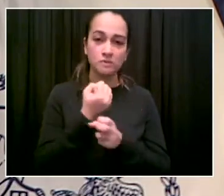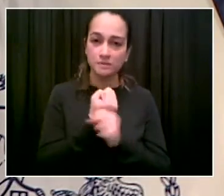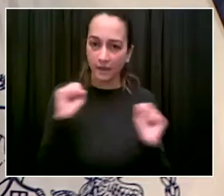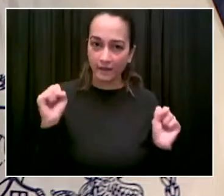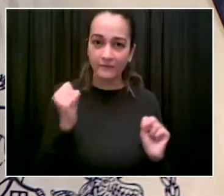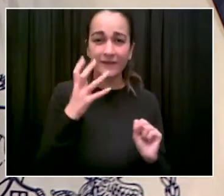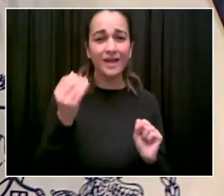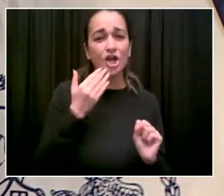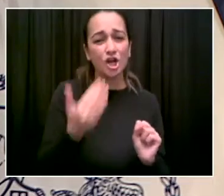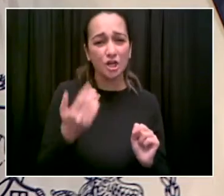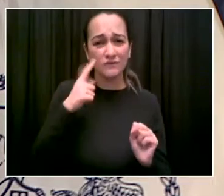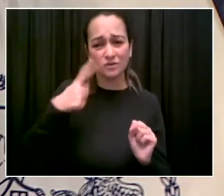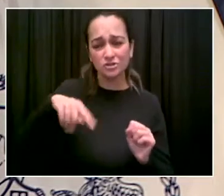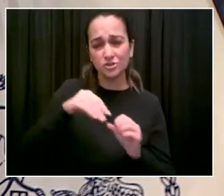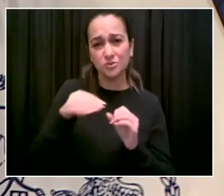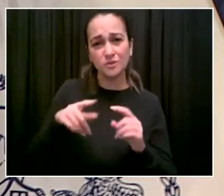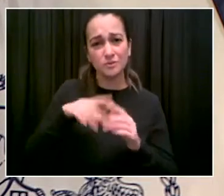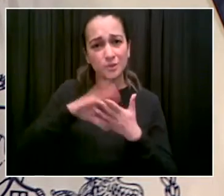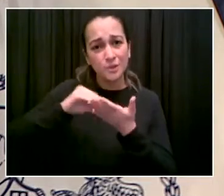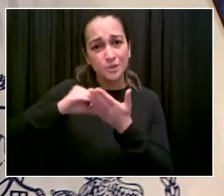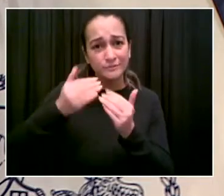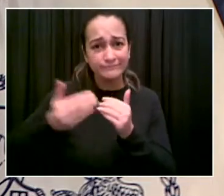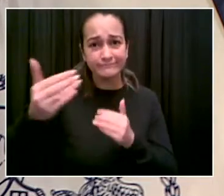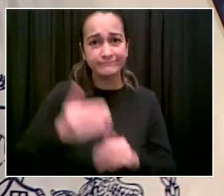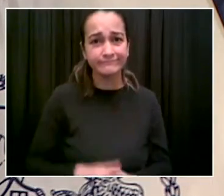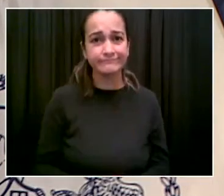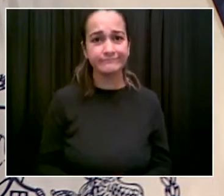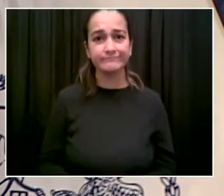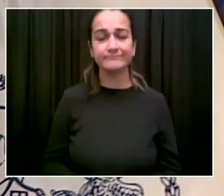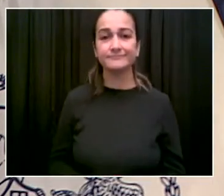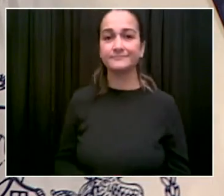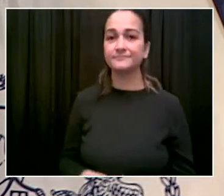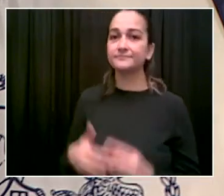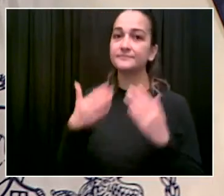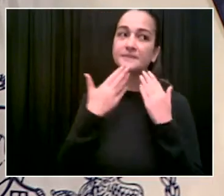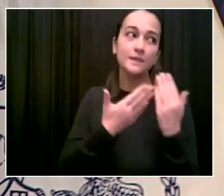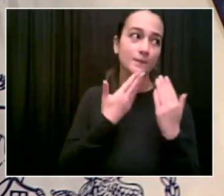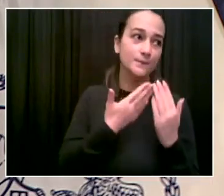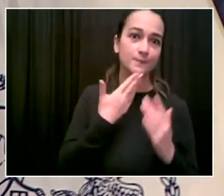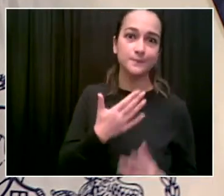IS NEEDED. I FEEL VERY CONFIDENT OUR CHILDREN WILL HAVE A GREAT